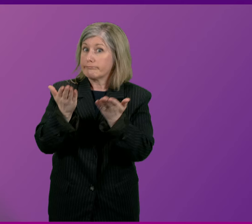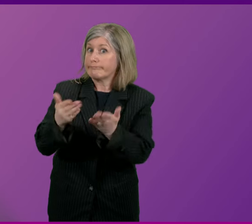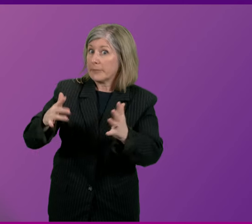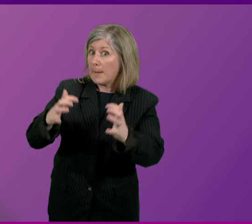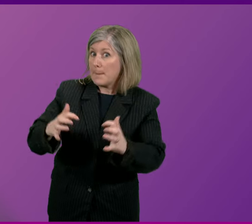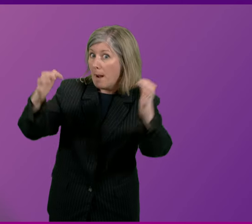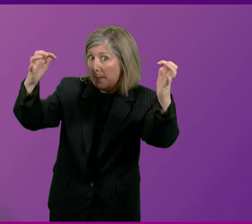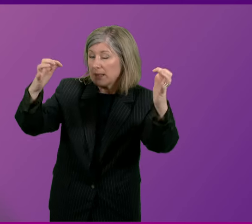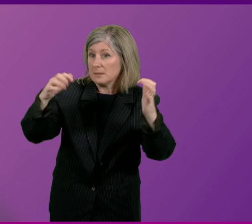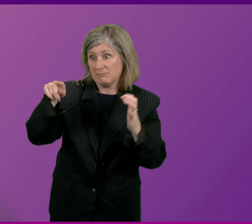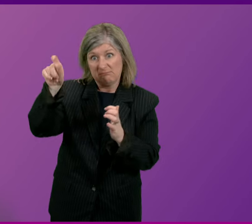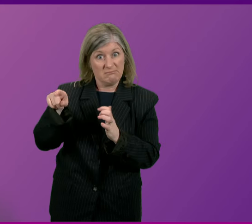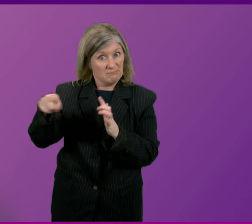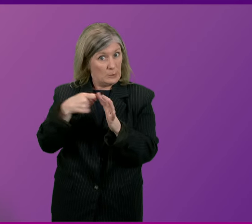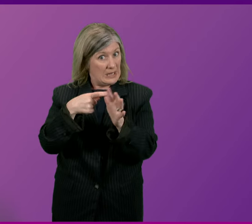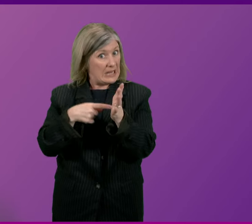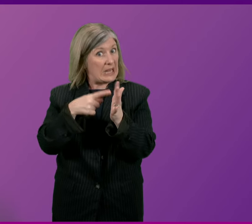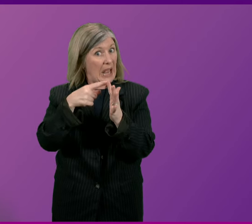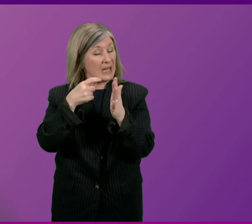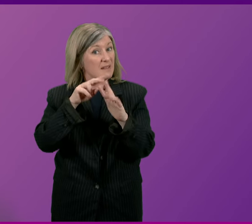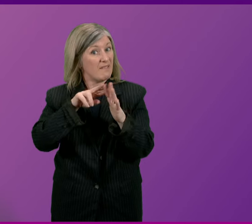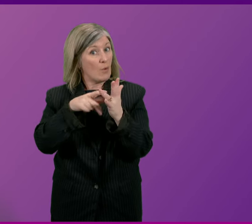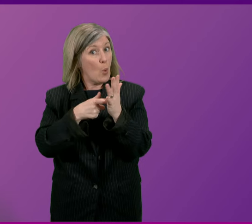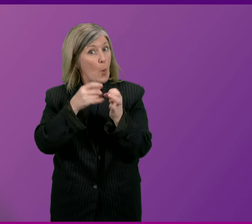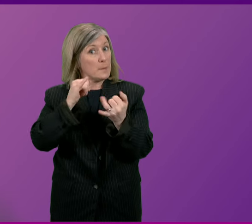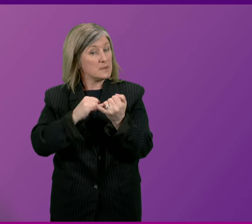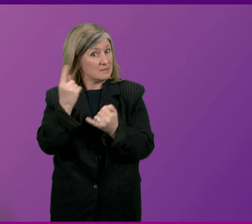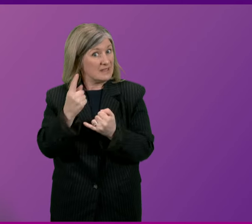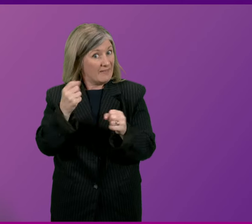our colleagues in the Green Party supported the measures that the Government brought forward.